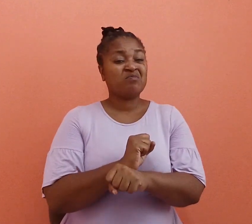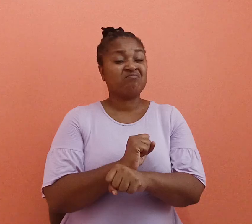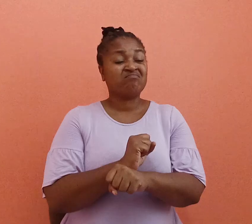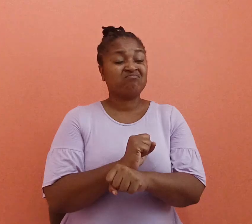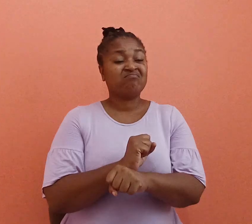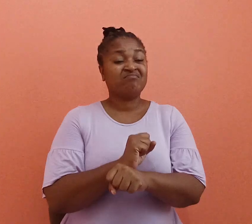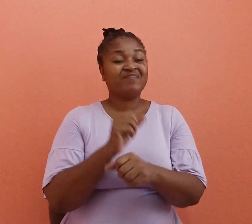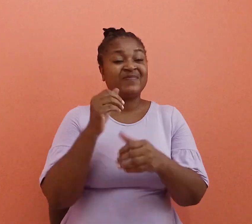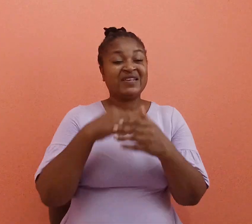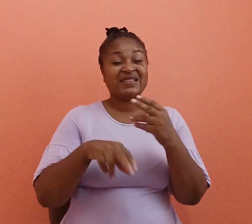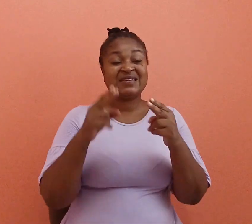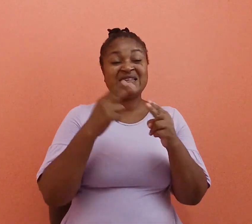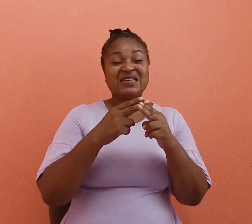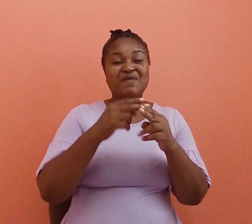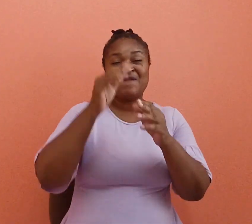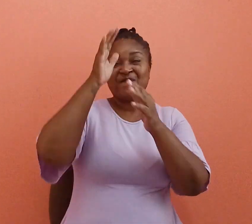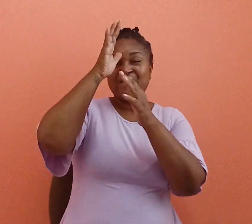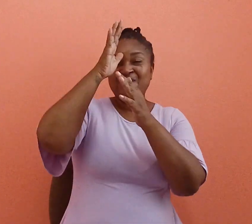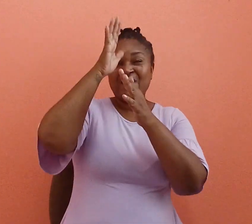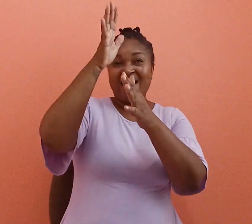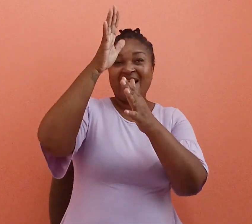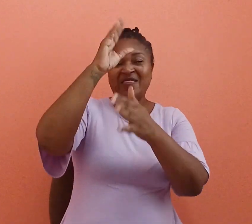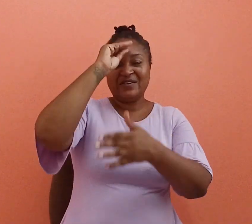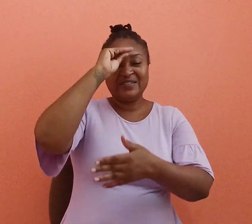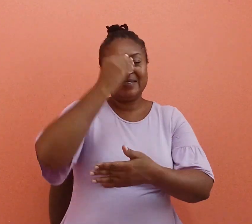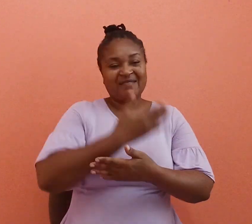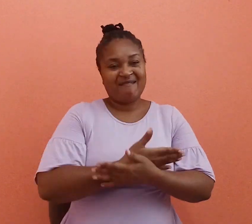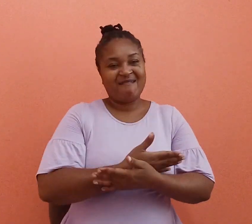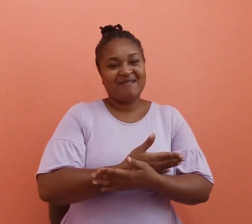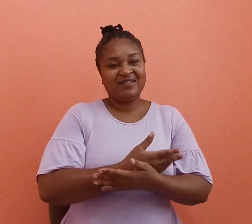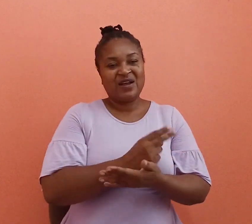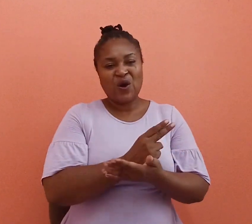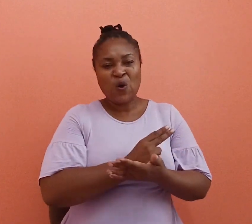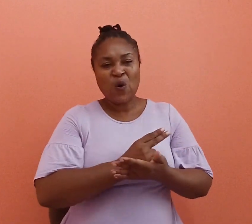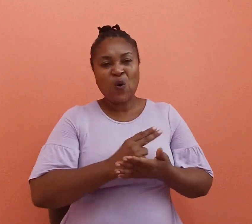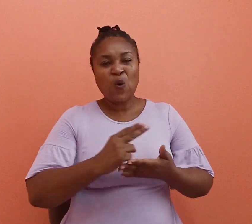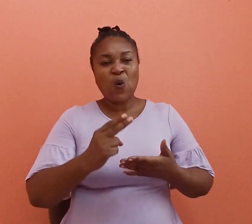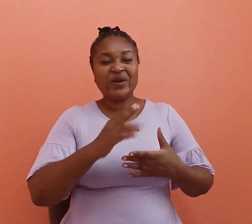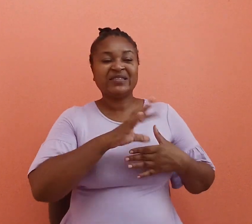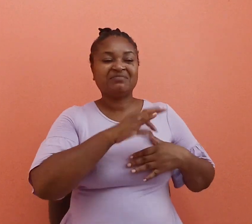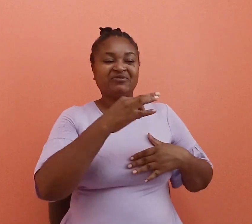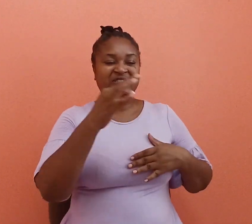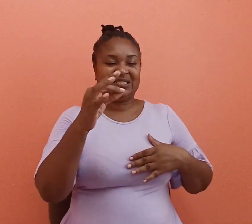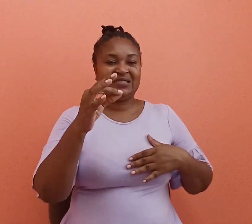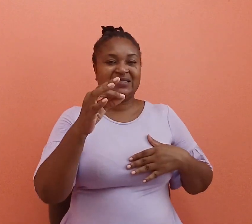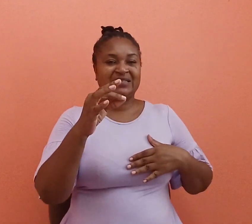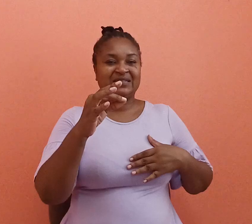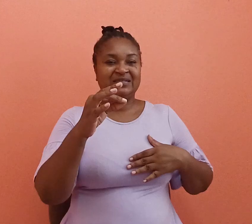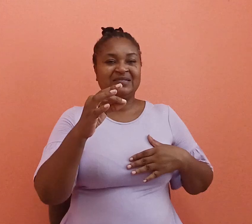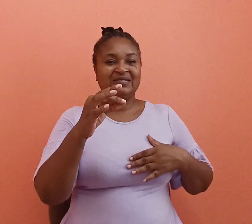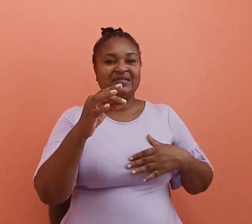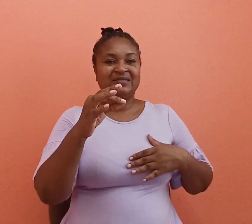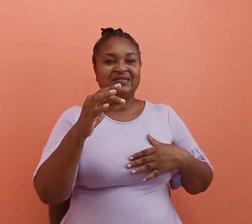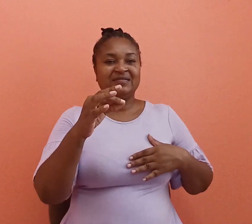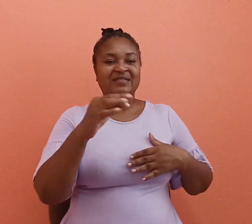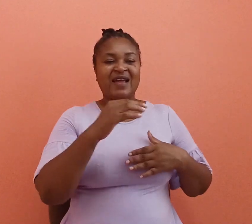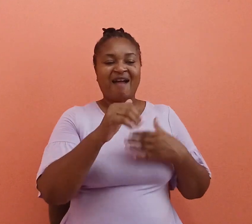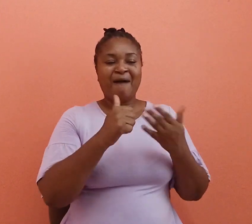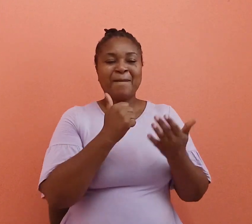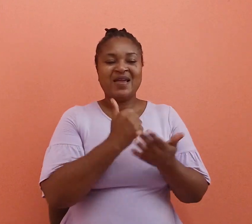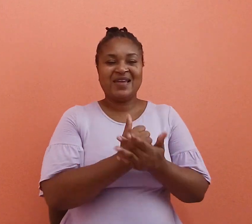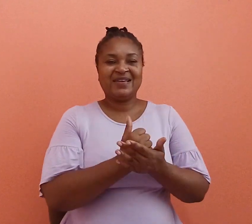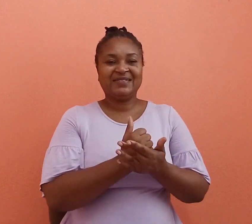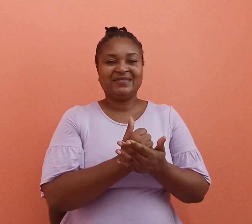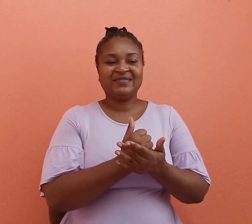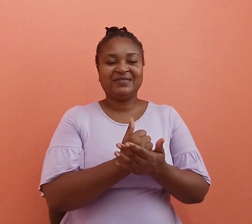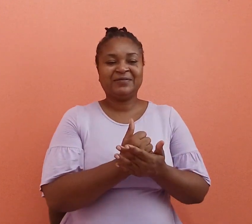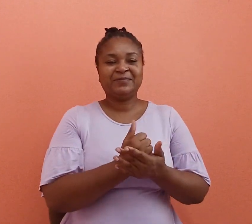In the name of the Father, Son, and Holy Spirit. Amen.